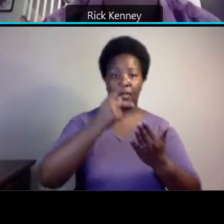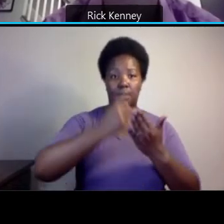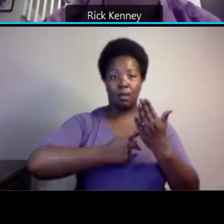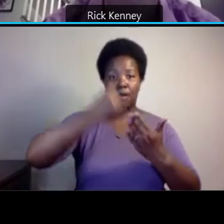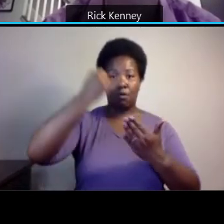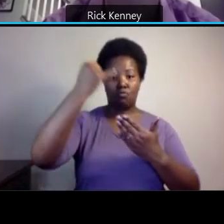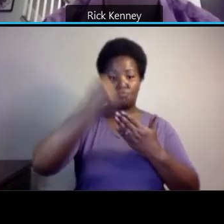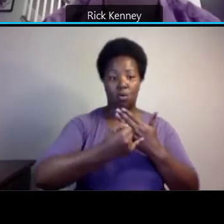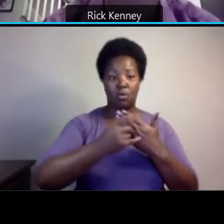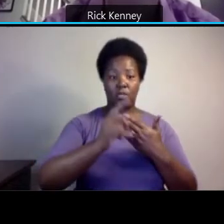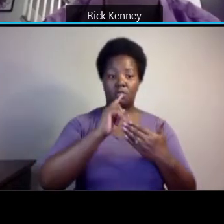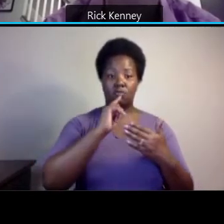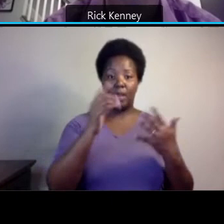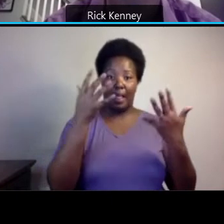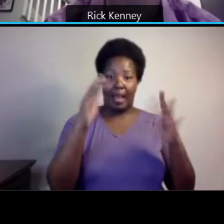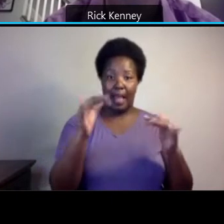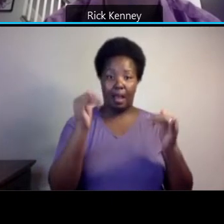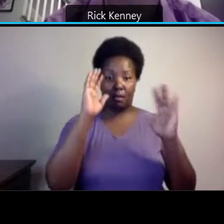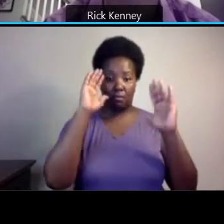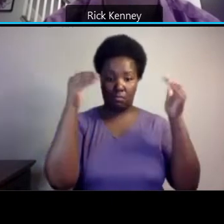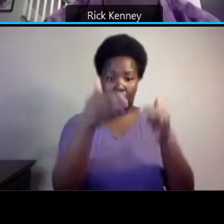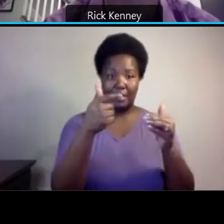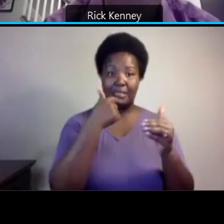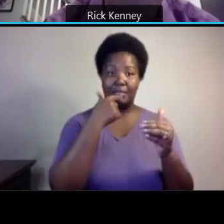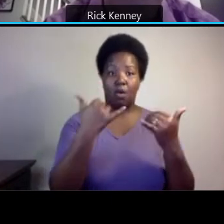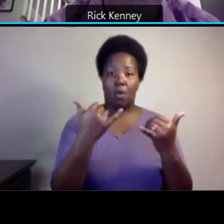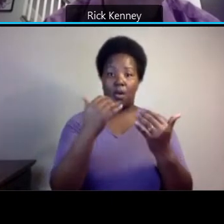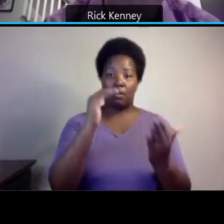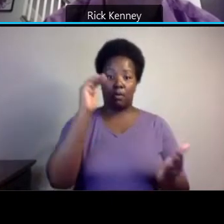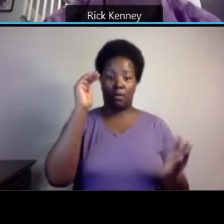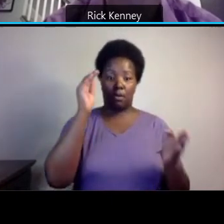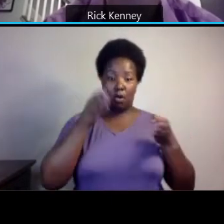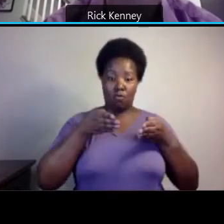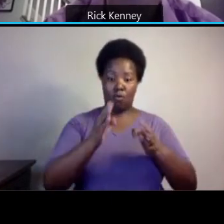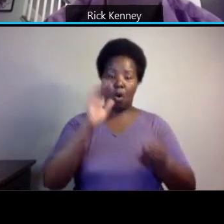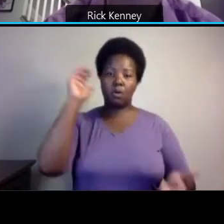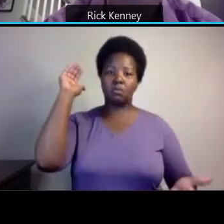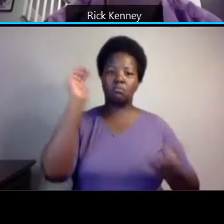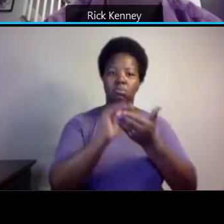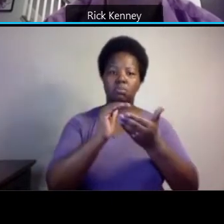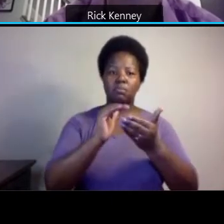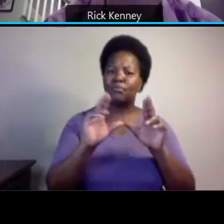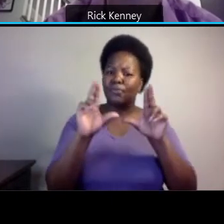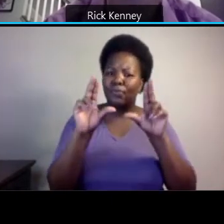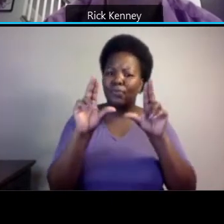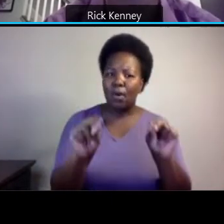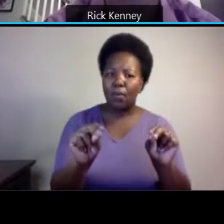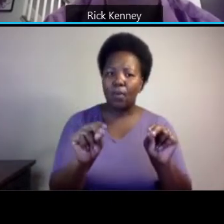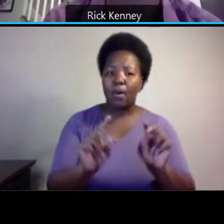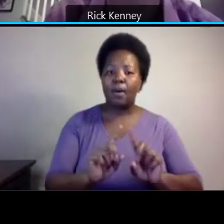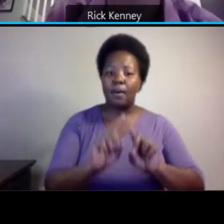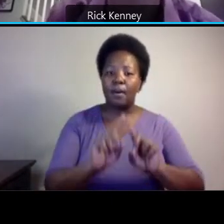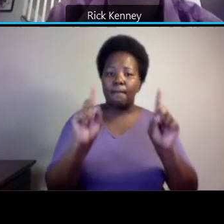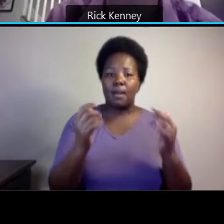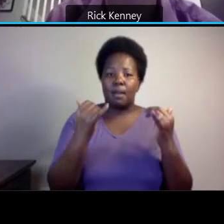it was not intended to reduce total throughput but there is a substantial reduction in the number of